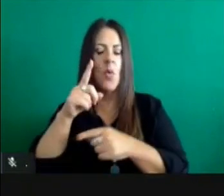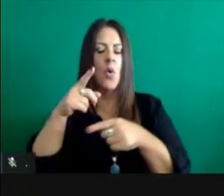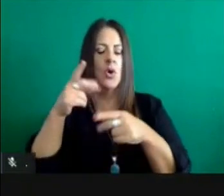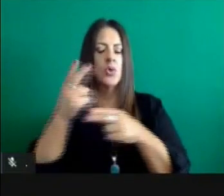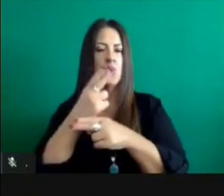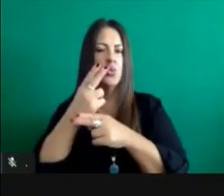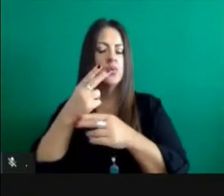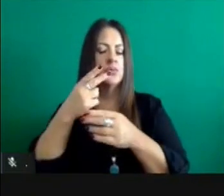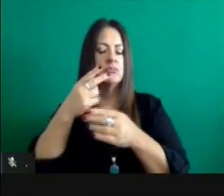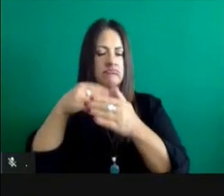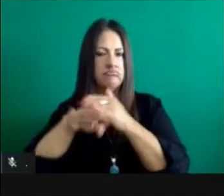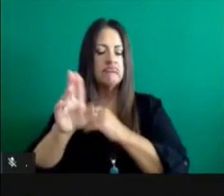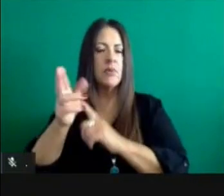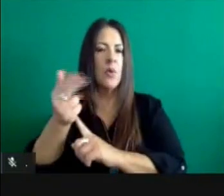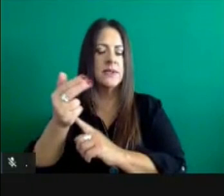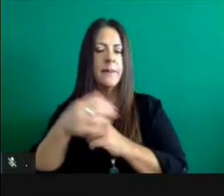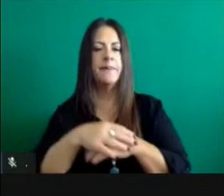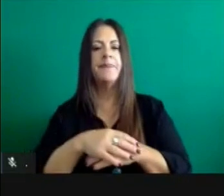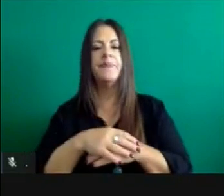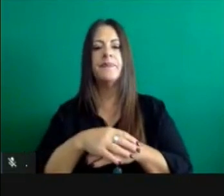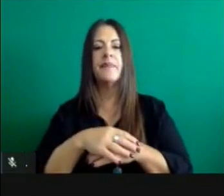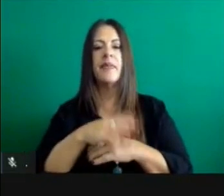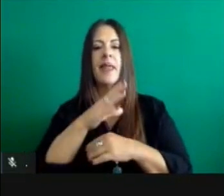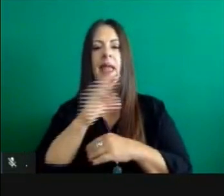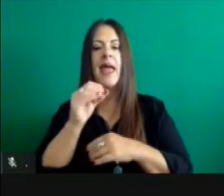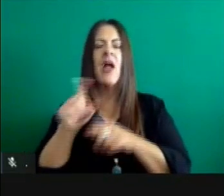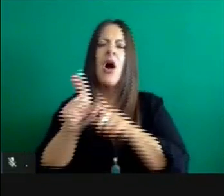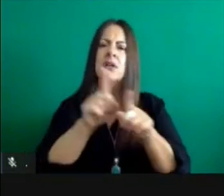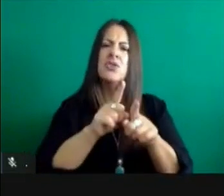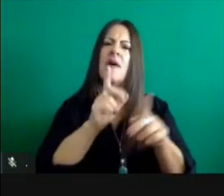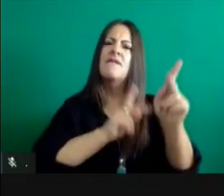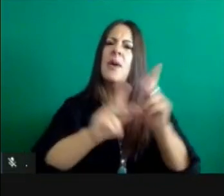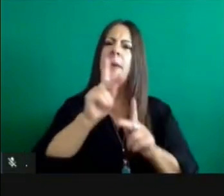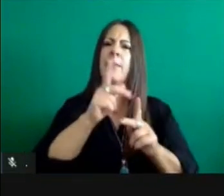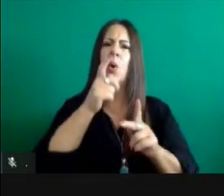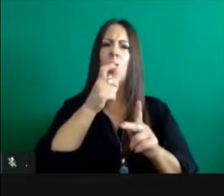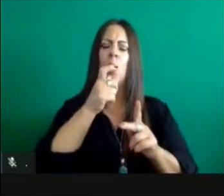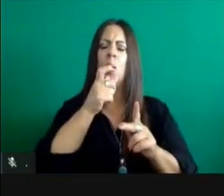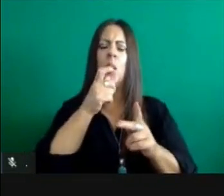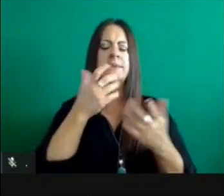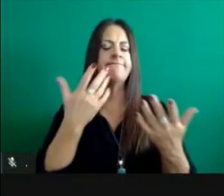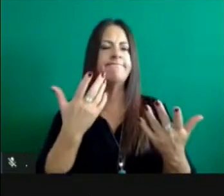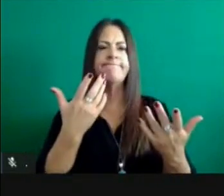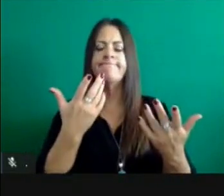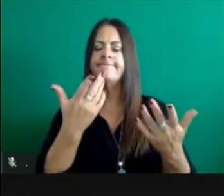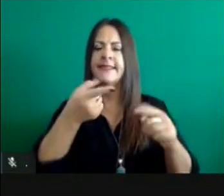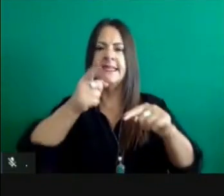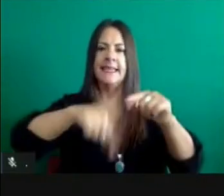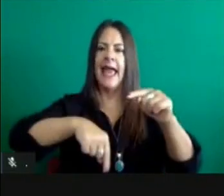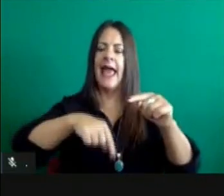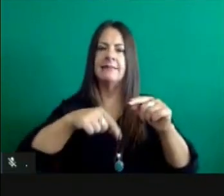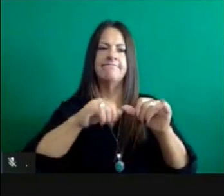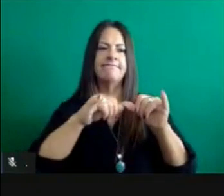THEM TO DO SO. THEN, THAT IS AN APPROPRIATE USE OF OUR HOTELS AND LODGING. THEN, OF COURSE, WE HAVE TALKED